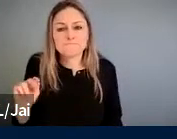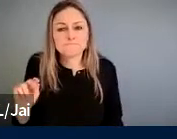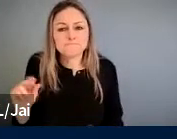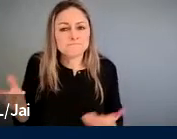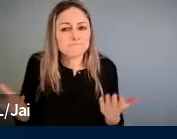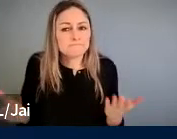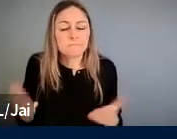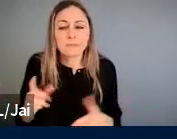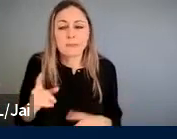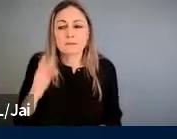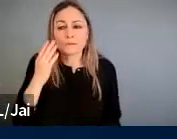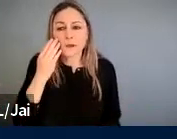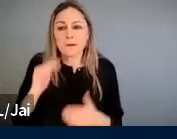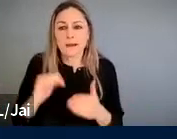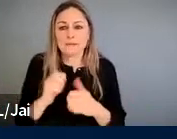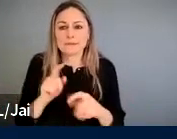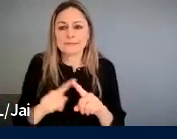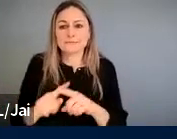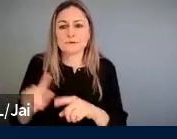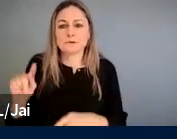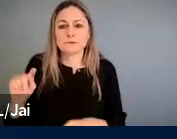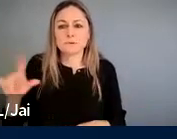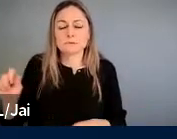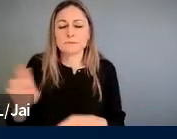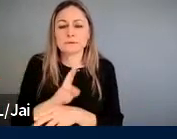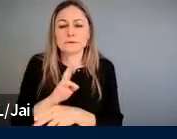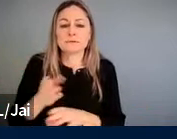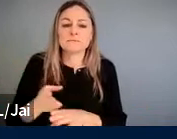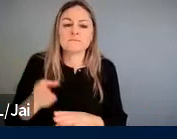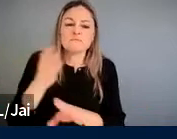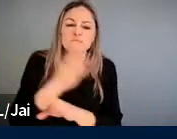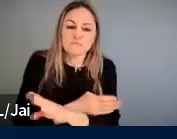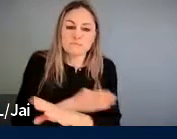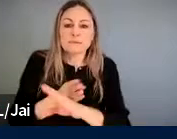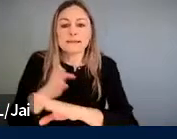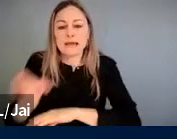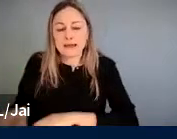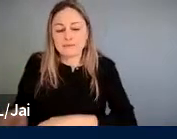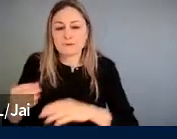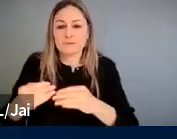tools are being utilized, both before and after they've been deployed will be very important for